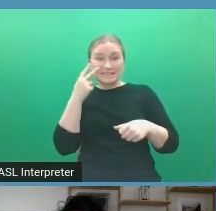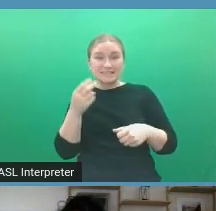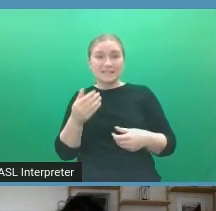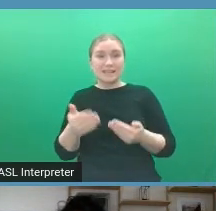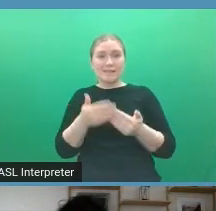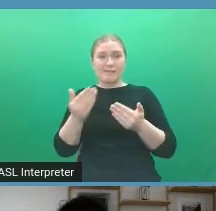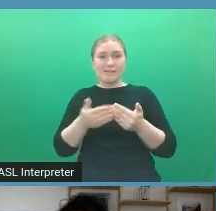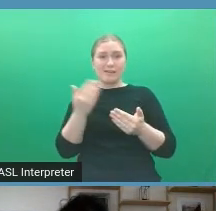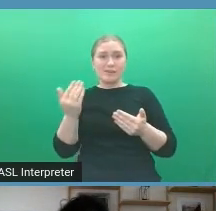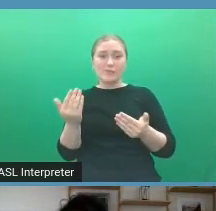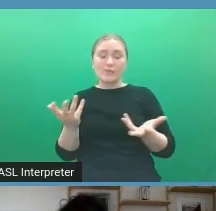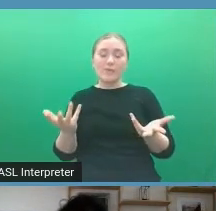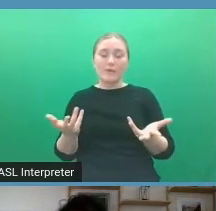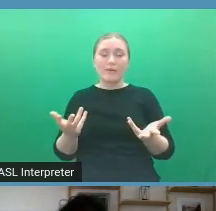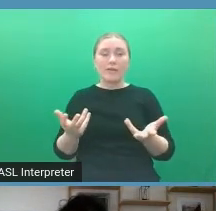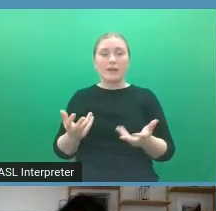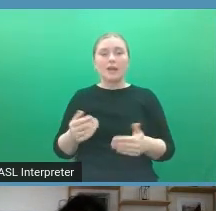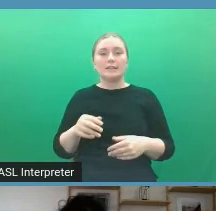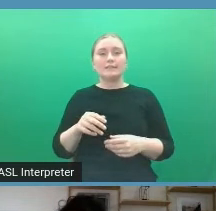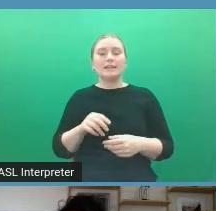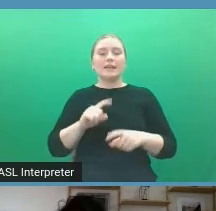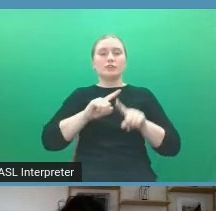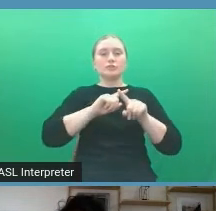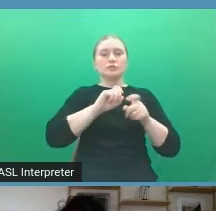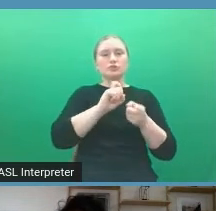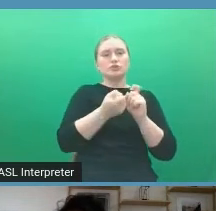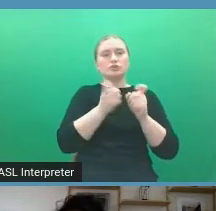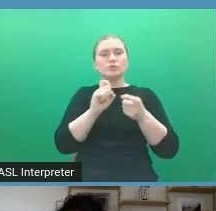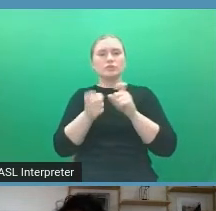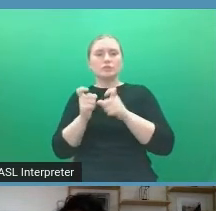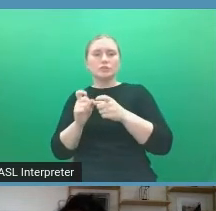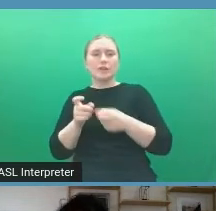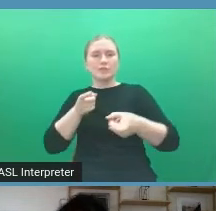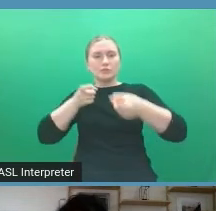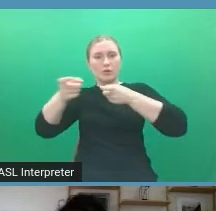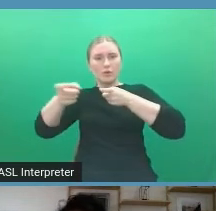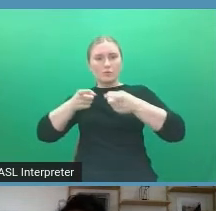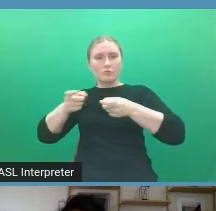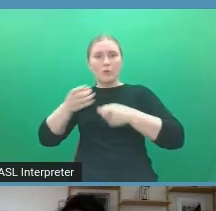not lighting certain things in another way. And so we can actually assist the inclusive